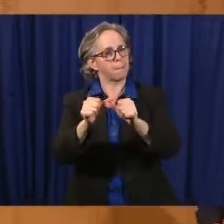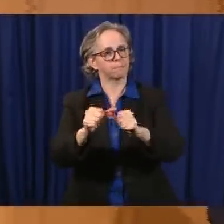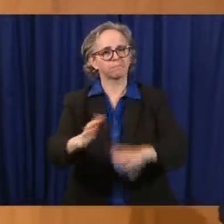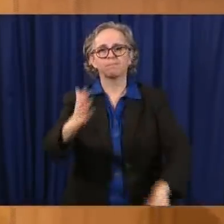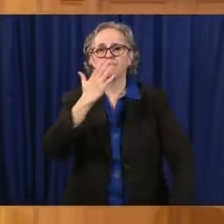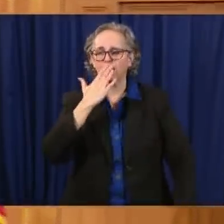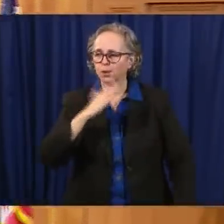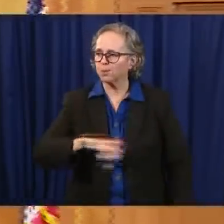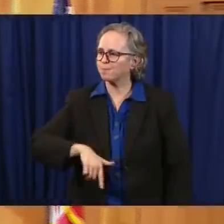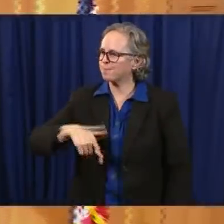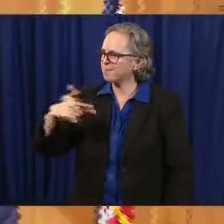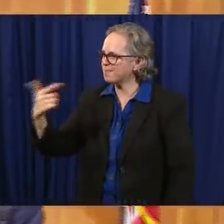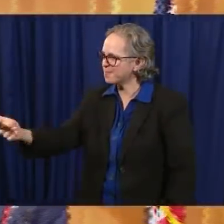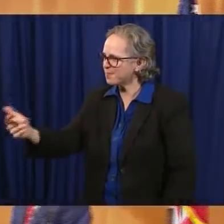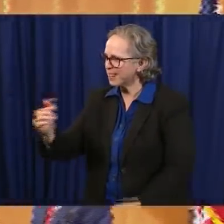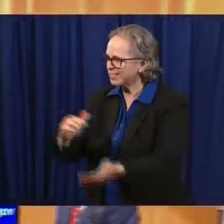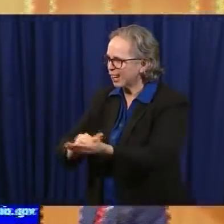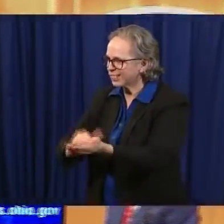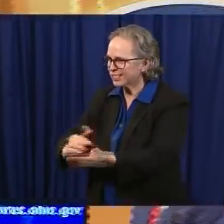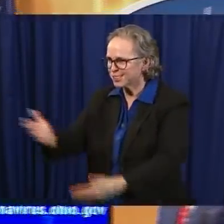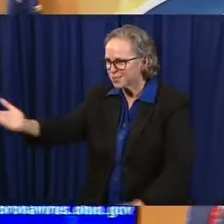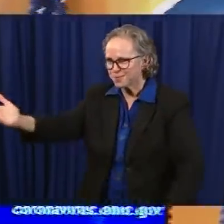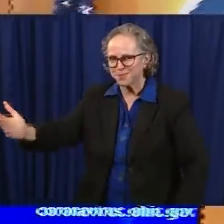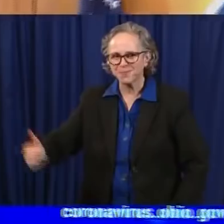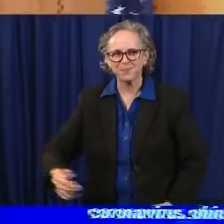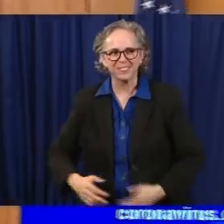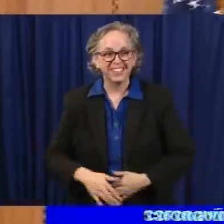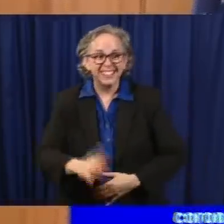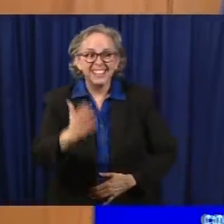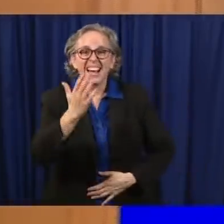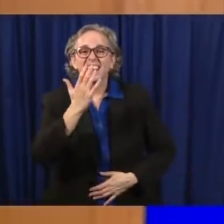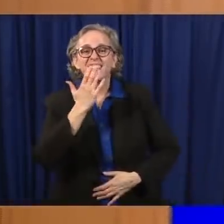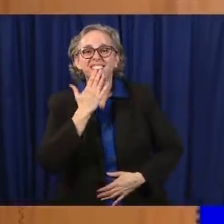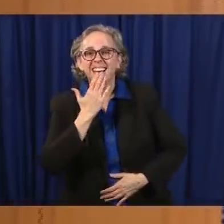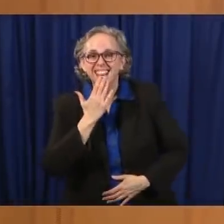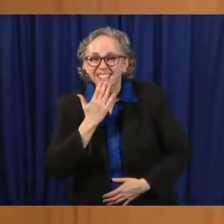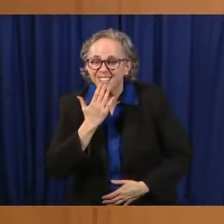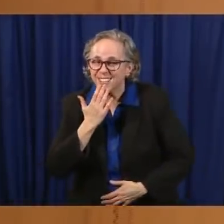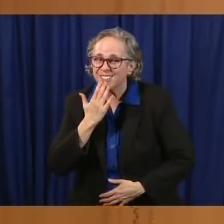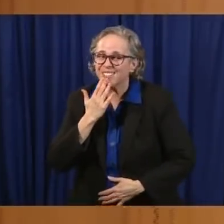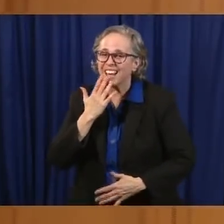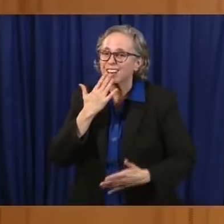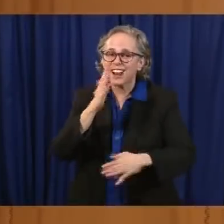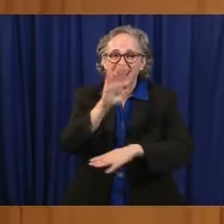ARE BUILDING IT THANKS TO YOUR ADVICE, PROTOCOLS AND STRATEGIES, WE APPRECIATE THE FEEDBACK, KEEP IT COMING.